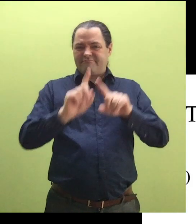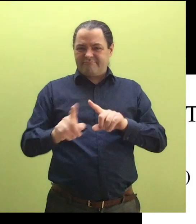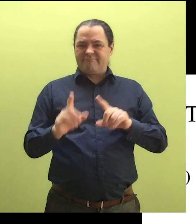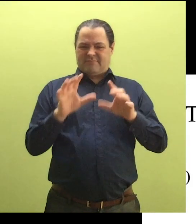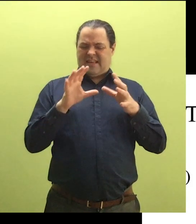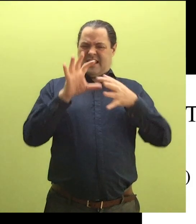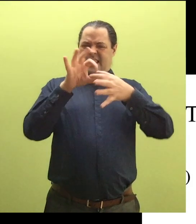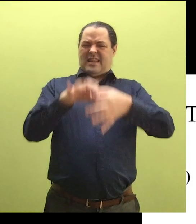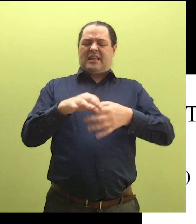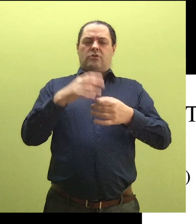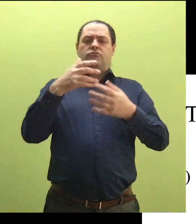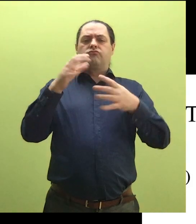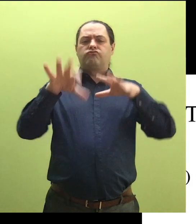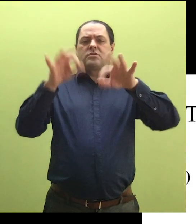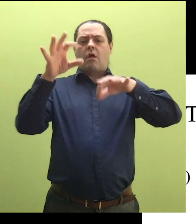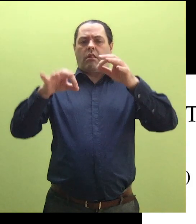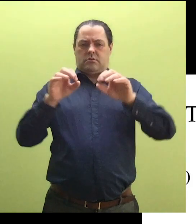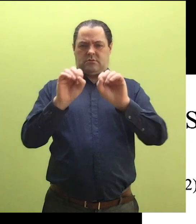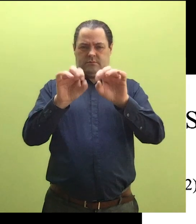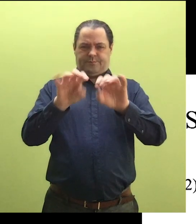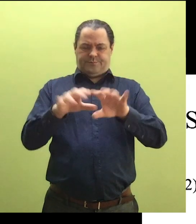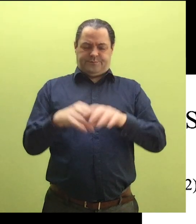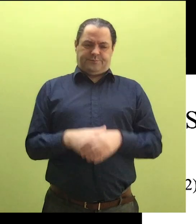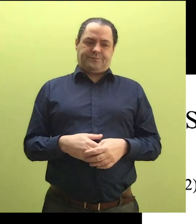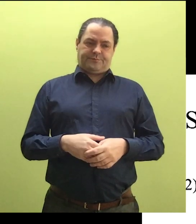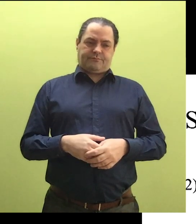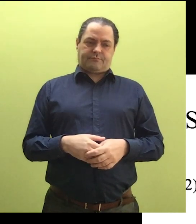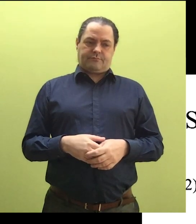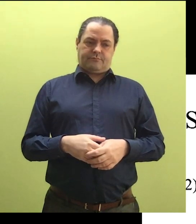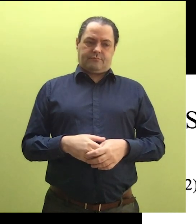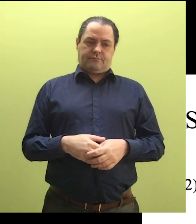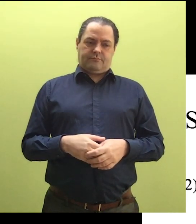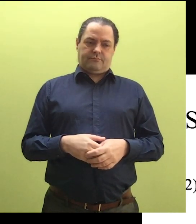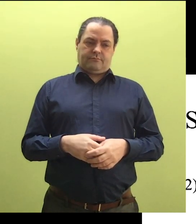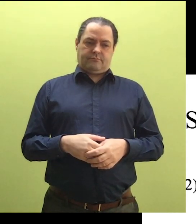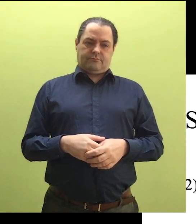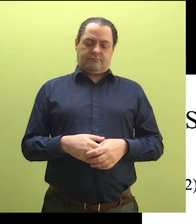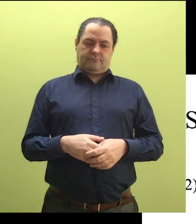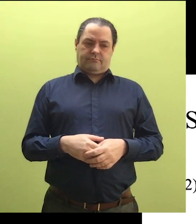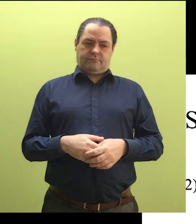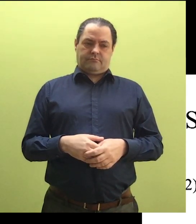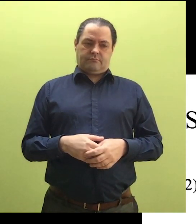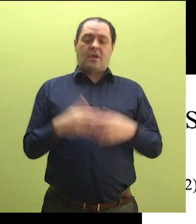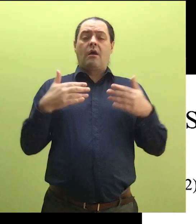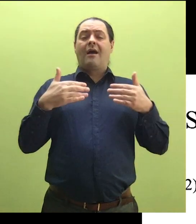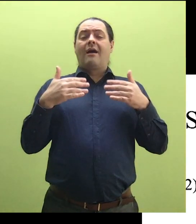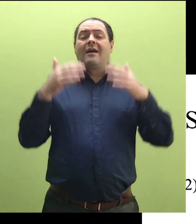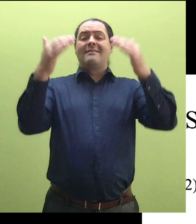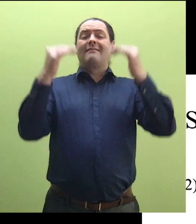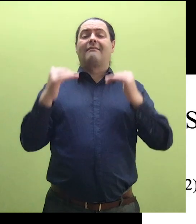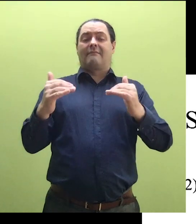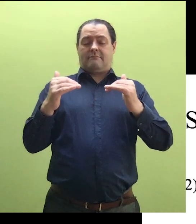the results section. Moving on to the serial verb